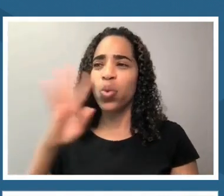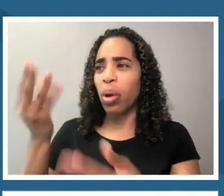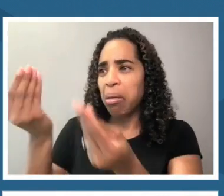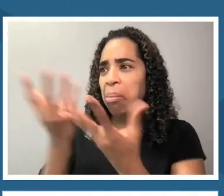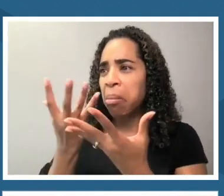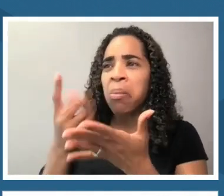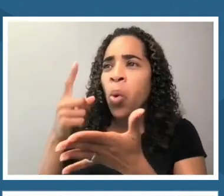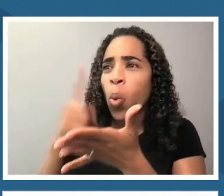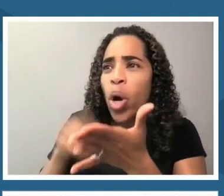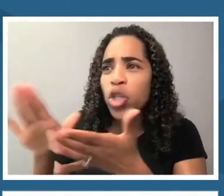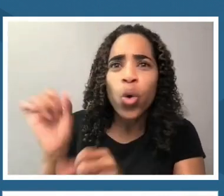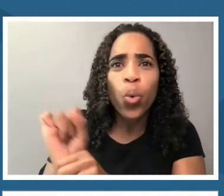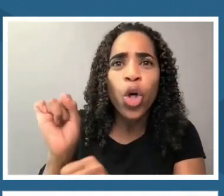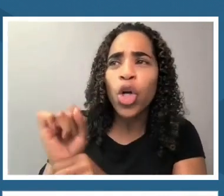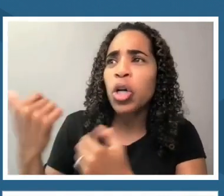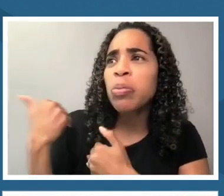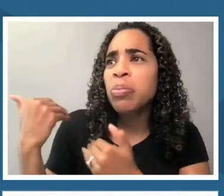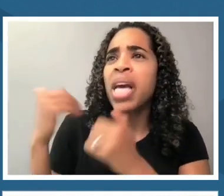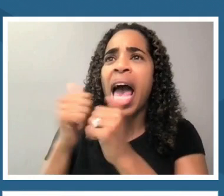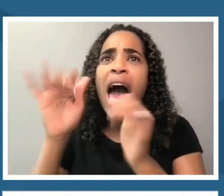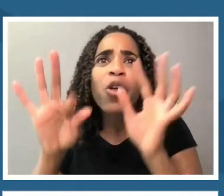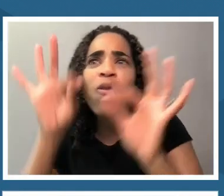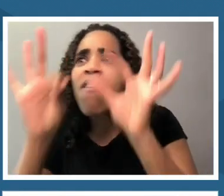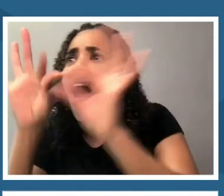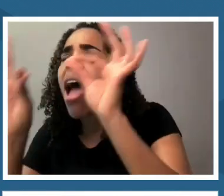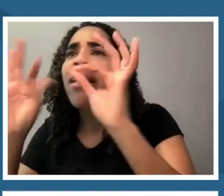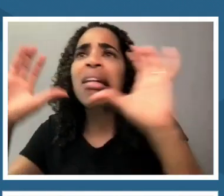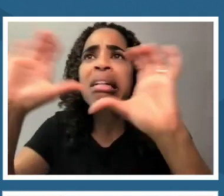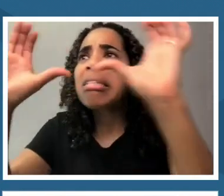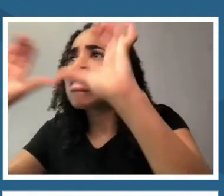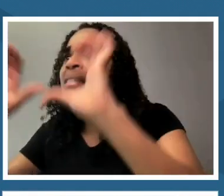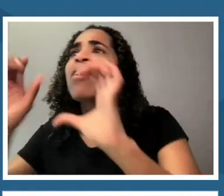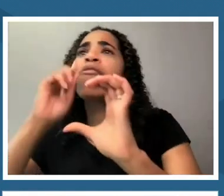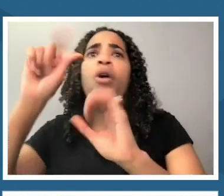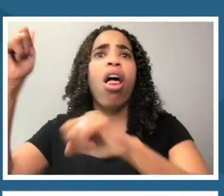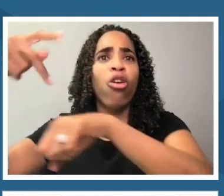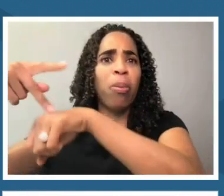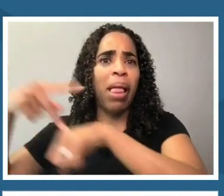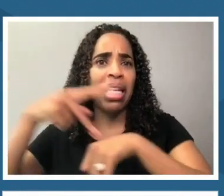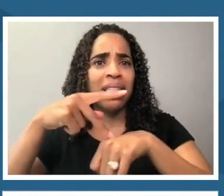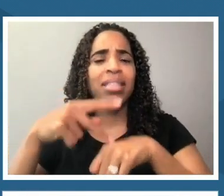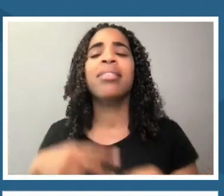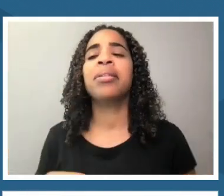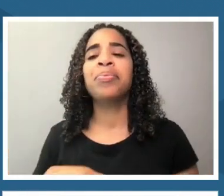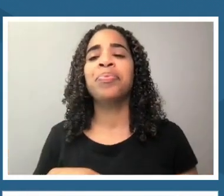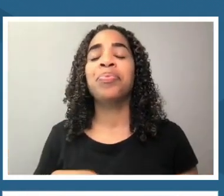and how she discovers and explores uh